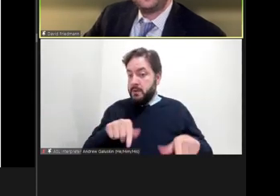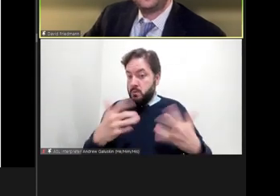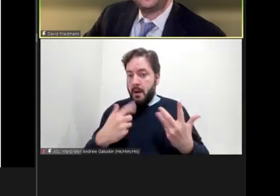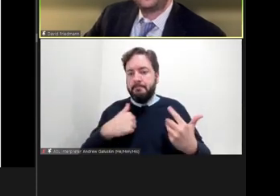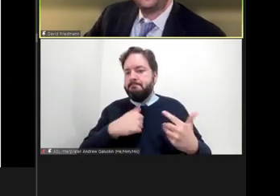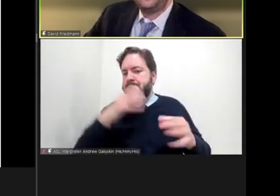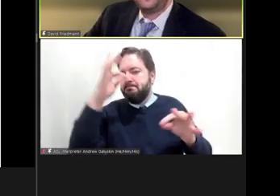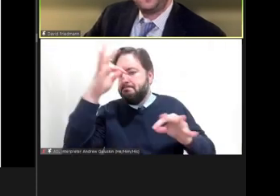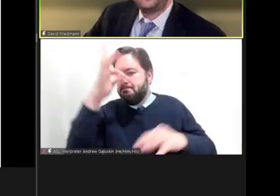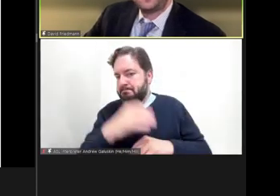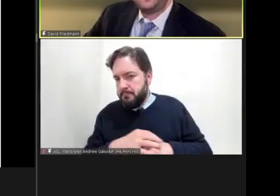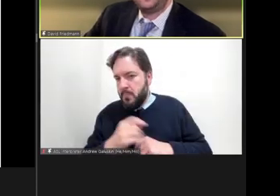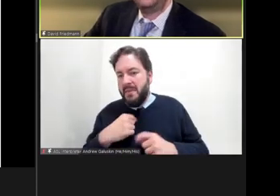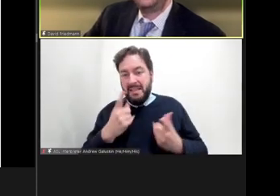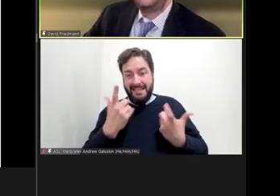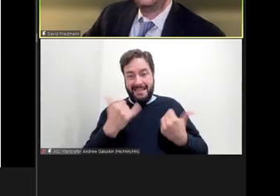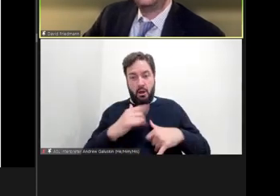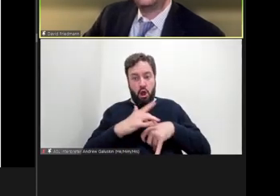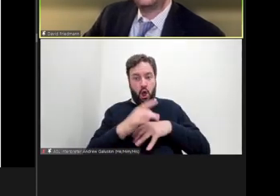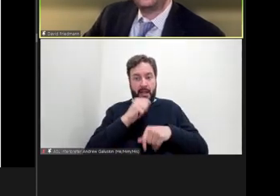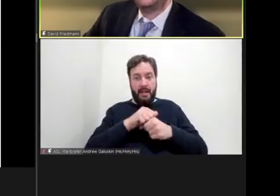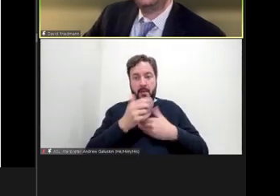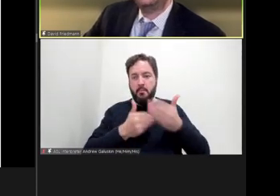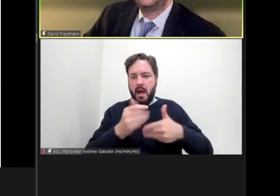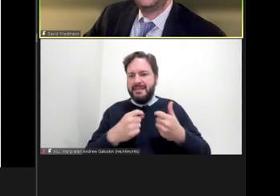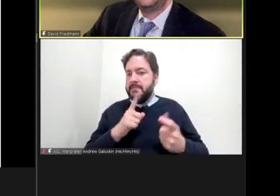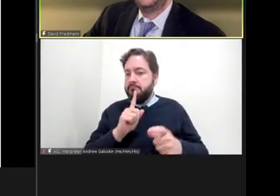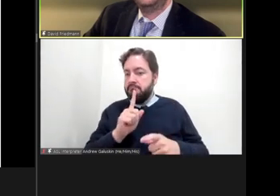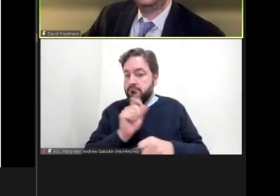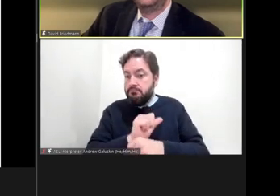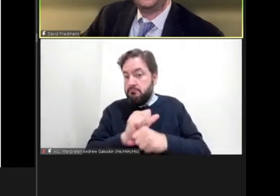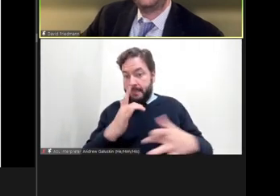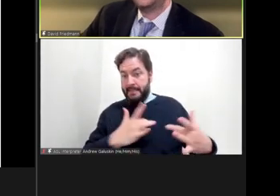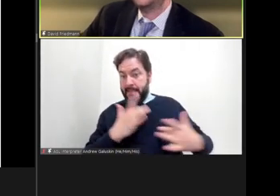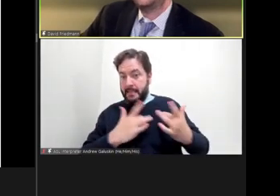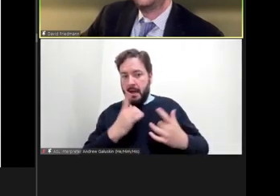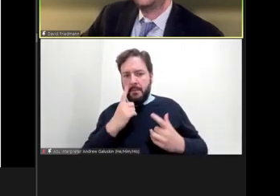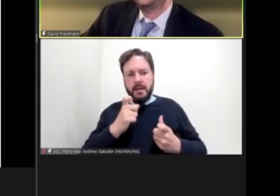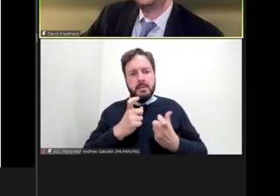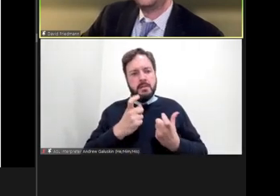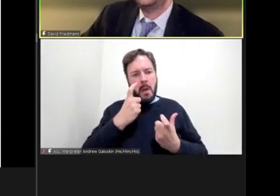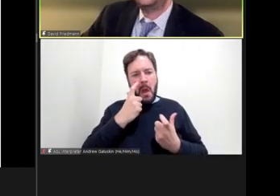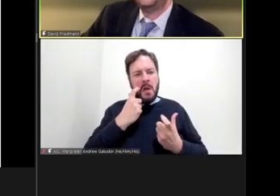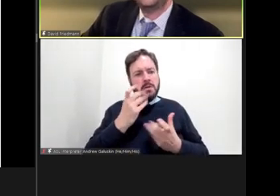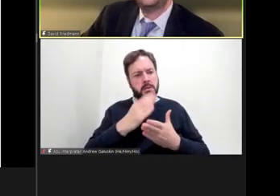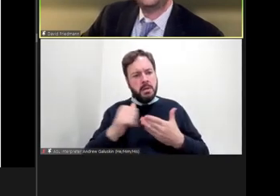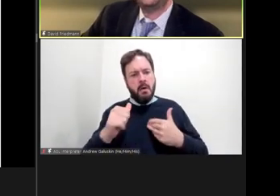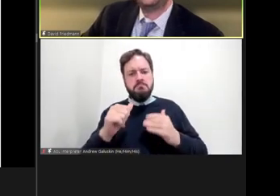process. It's certainly very exciting. There are some lay press articles that suggest some